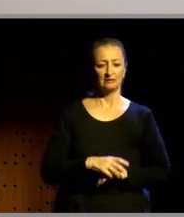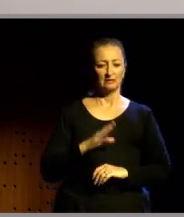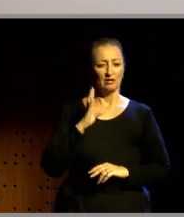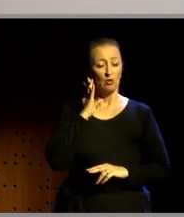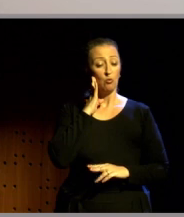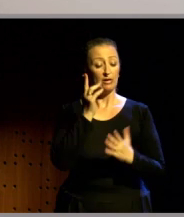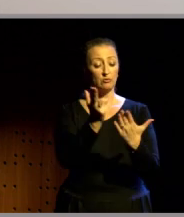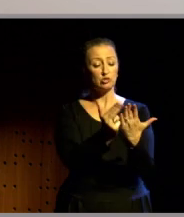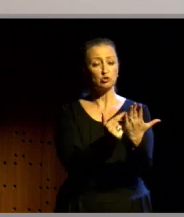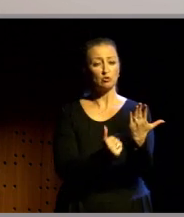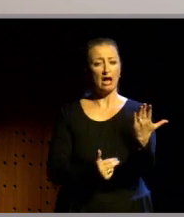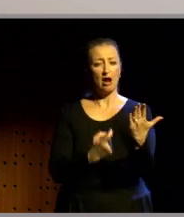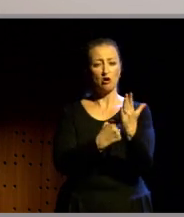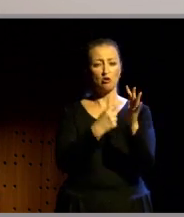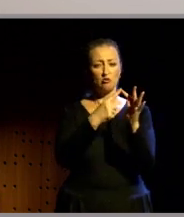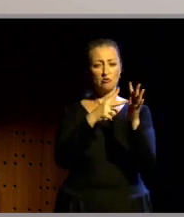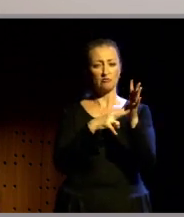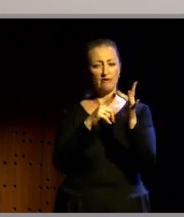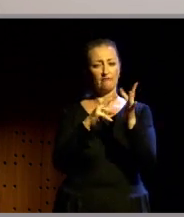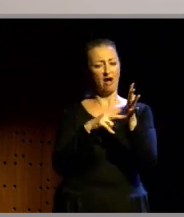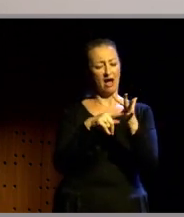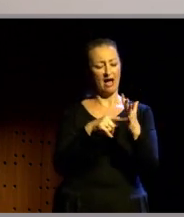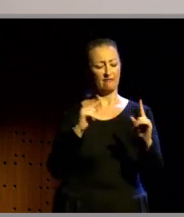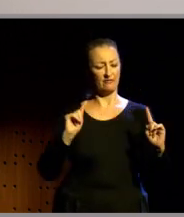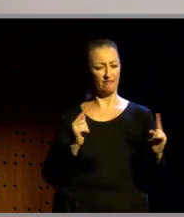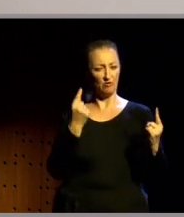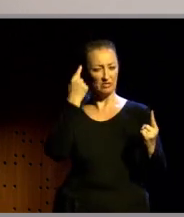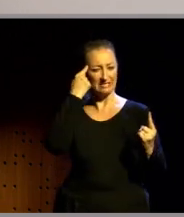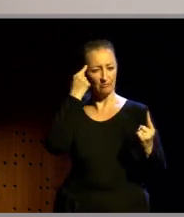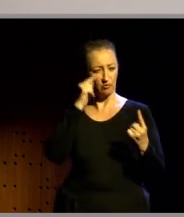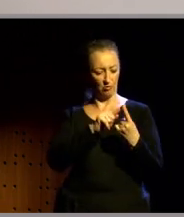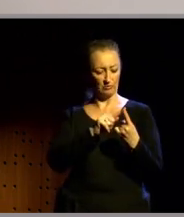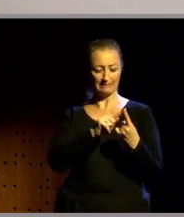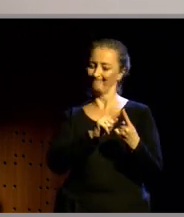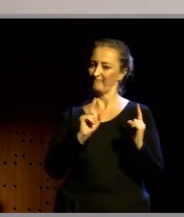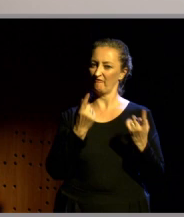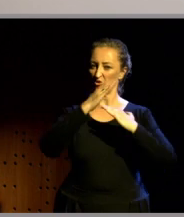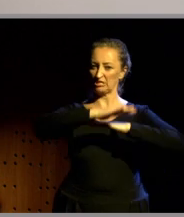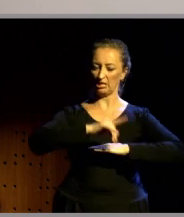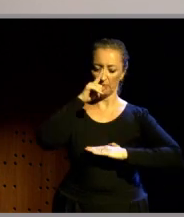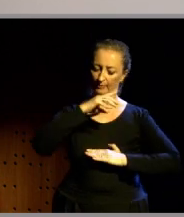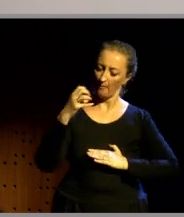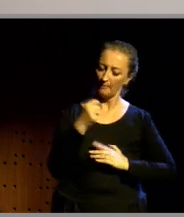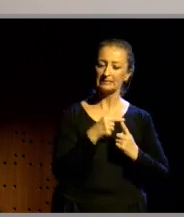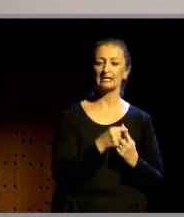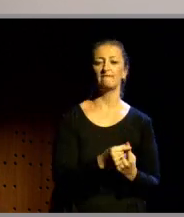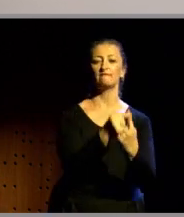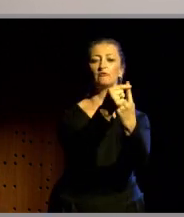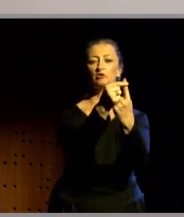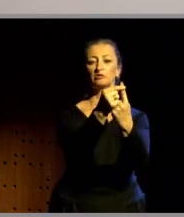the first pillar very deliberately was First Nations First. And that was to give the sense